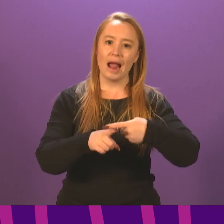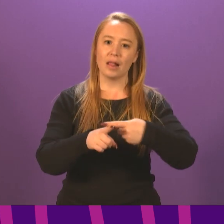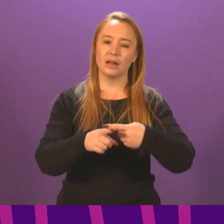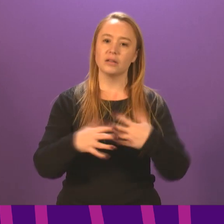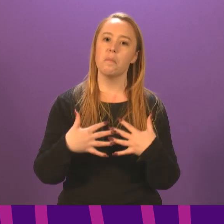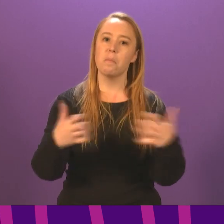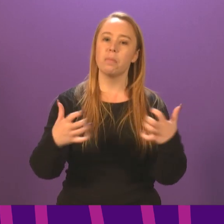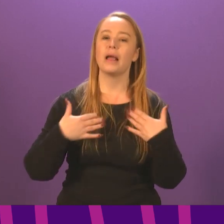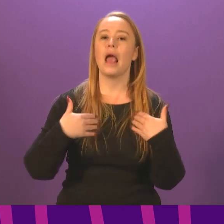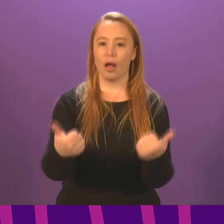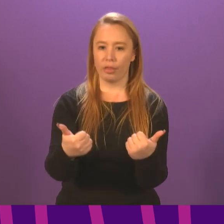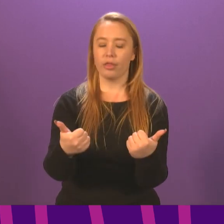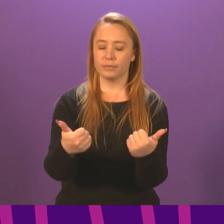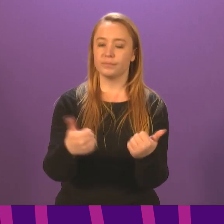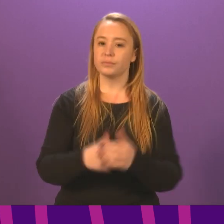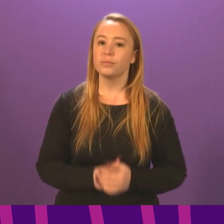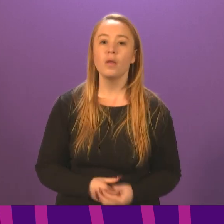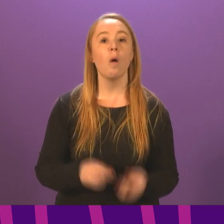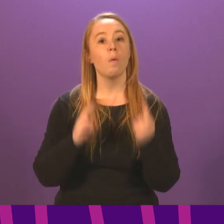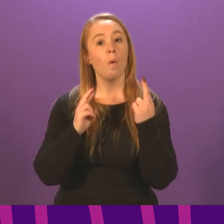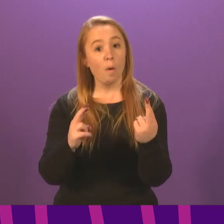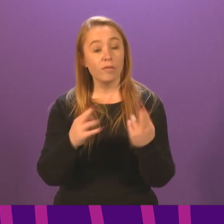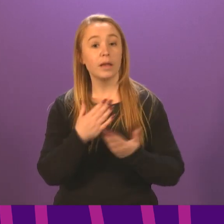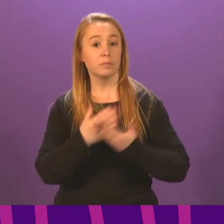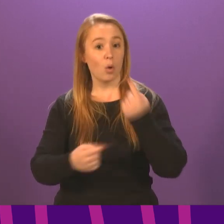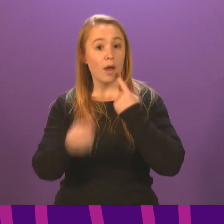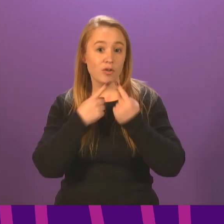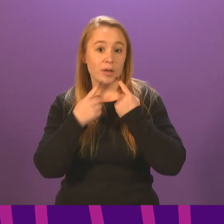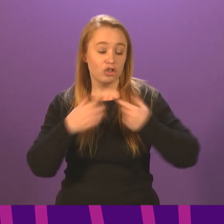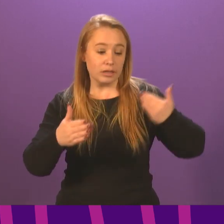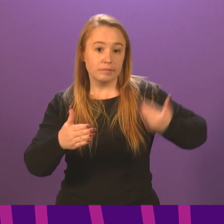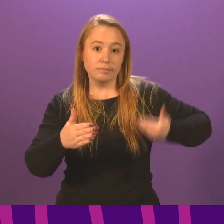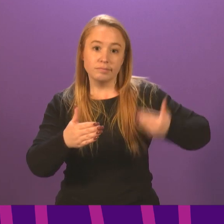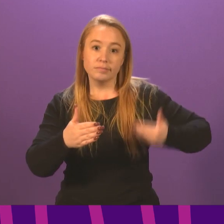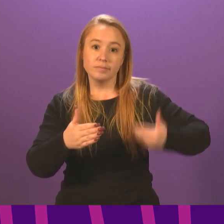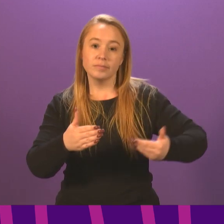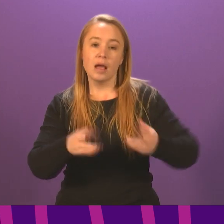It is hoped that we will get more information over the coming days and—I would hope—before